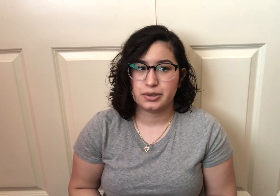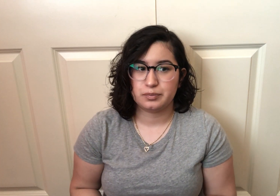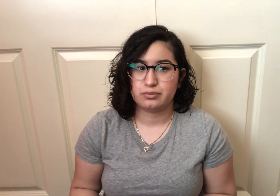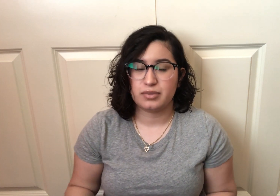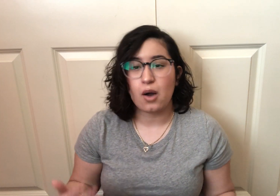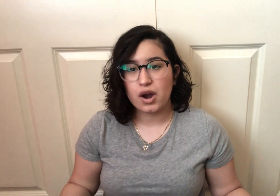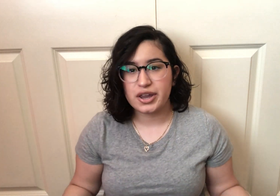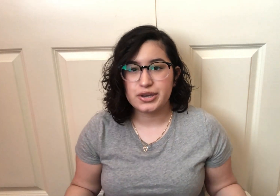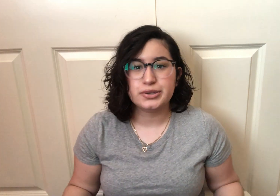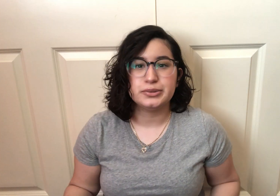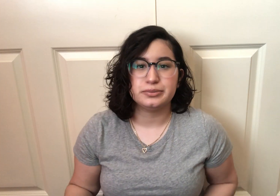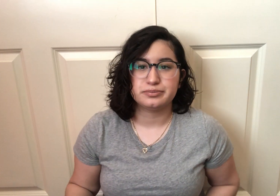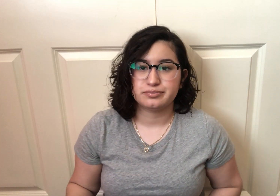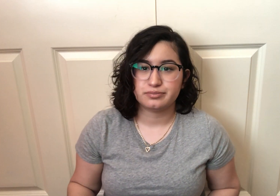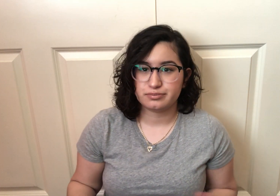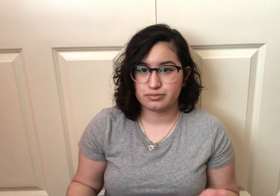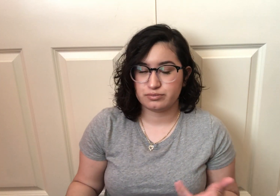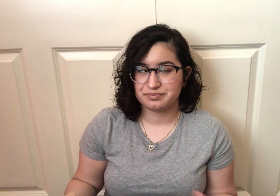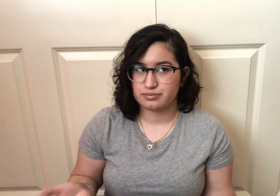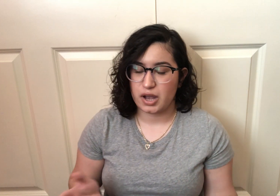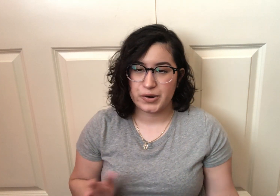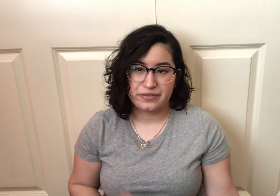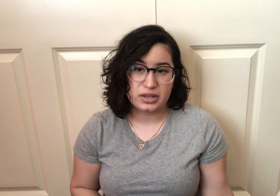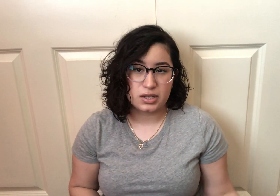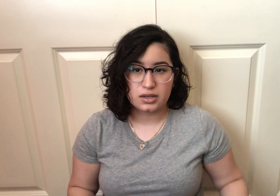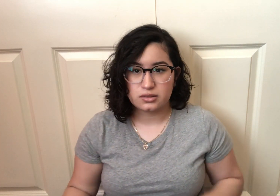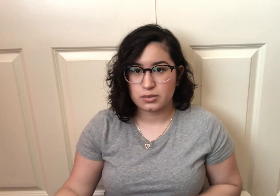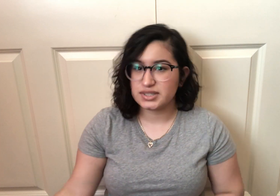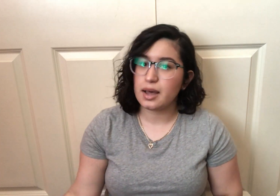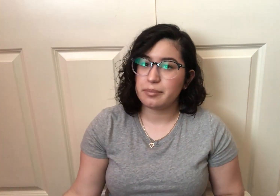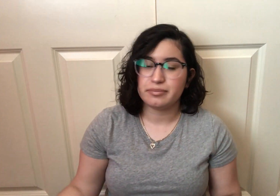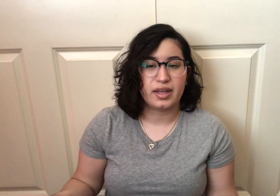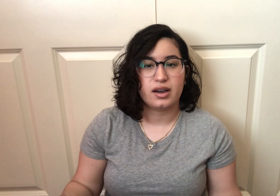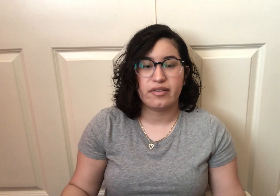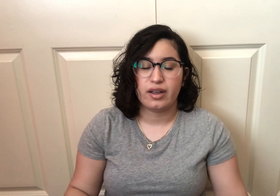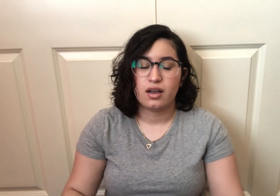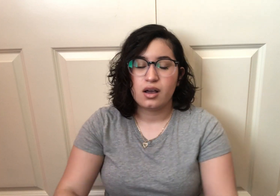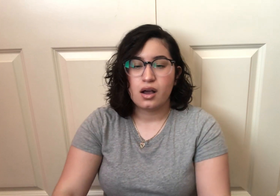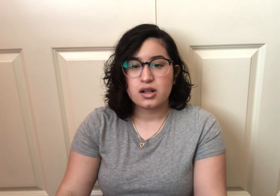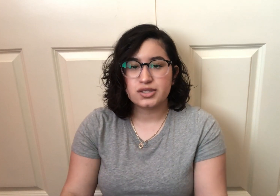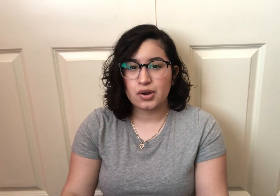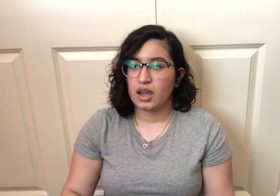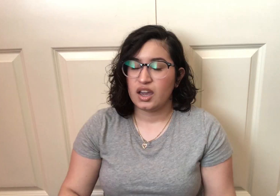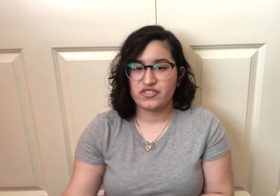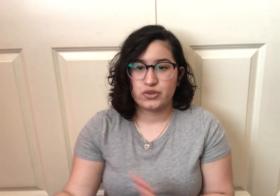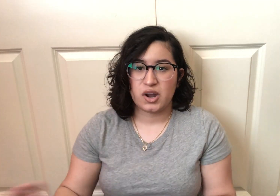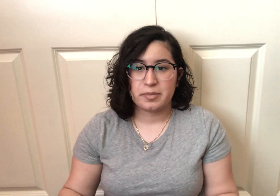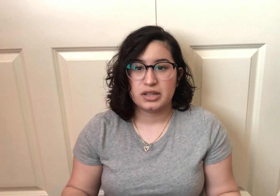know, "how are you?", "how are you feeling?", "what's up?", that kind of thing. So if you want to be